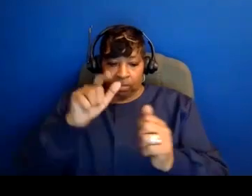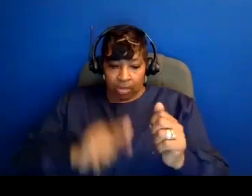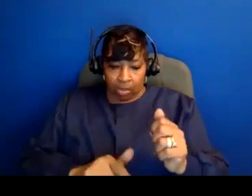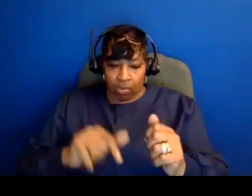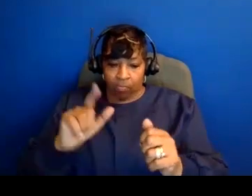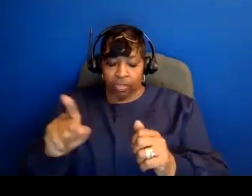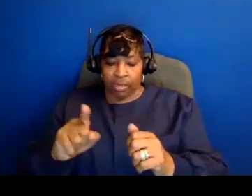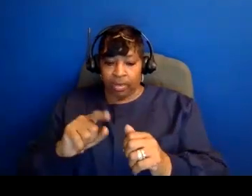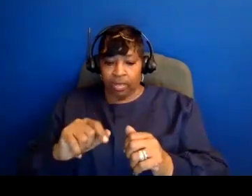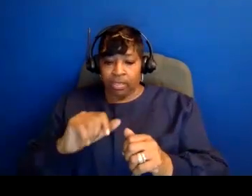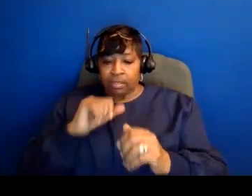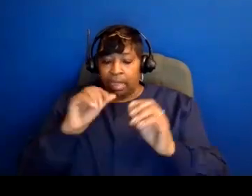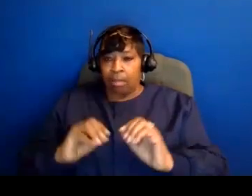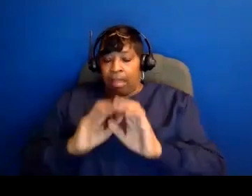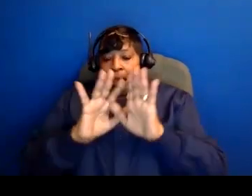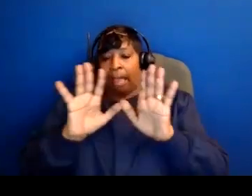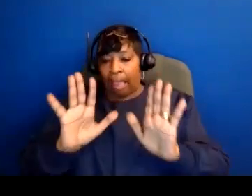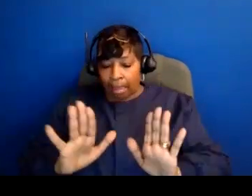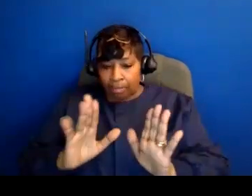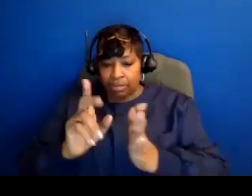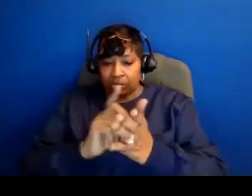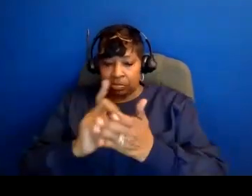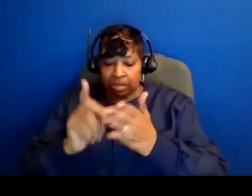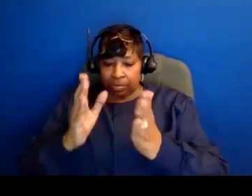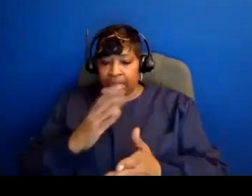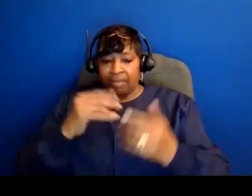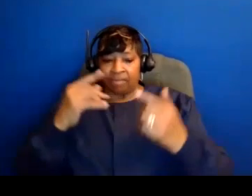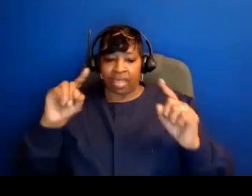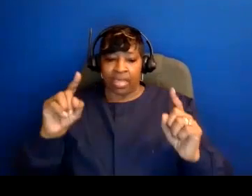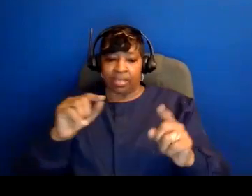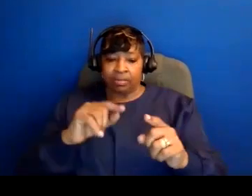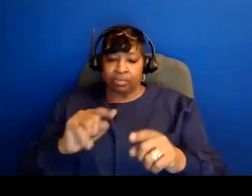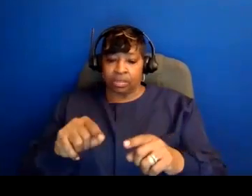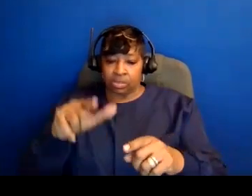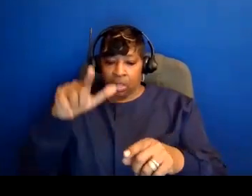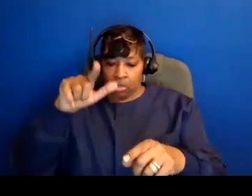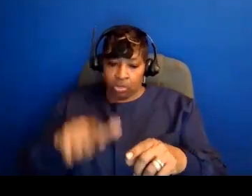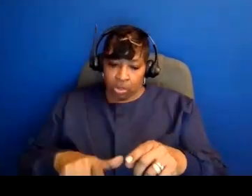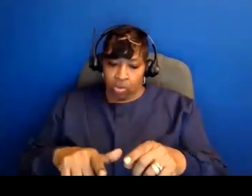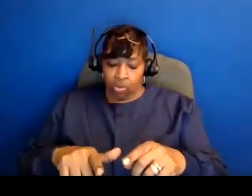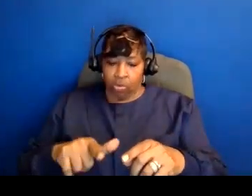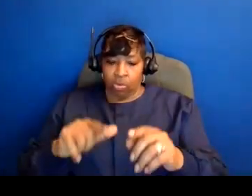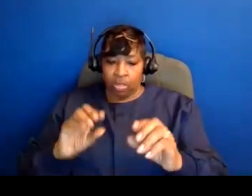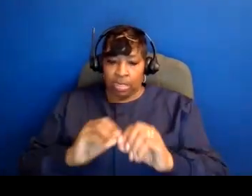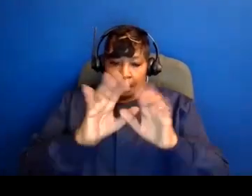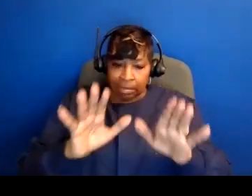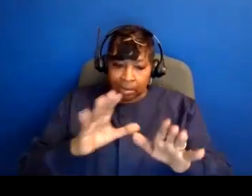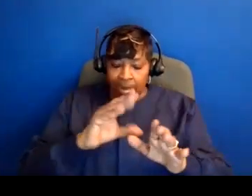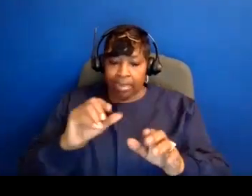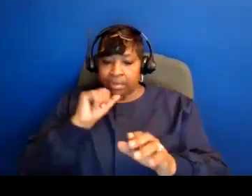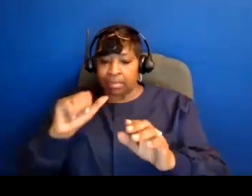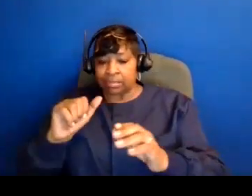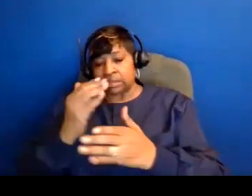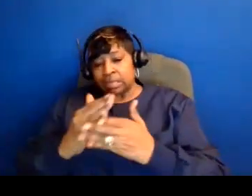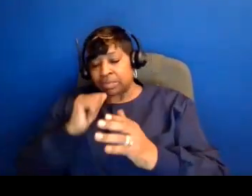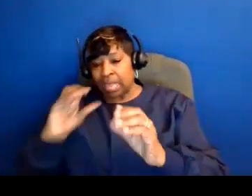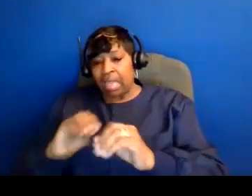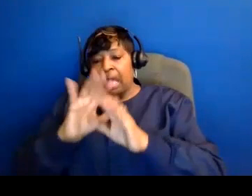lauravanpuymbrouck: People with high explicit and high implicit attitudes are symbolic ableists, people with high explicit and low, implicit attitudes or principal conservatives.